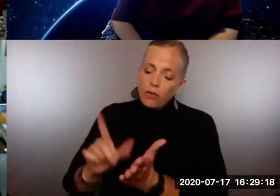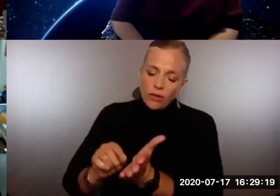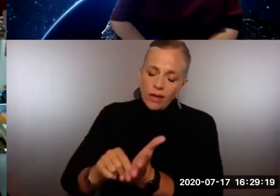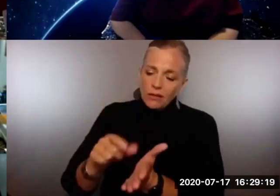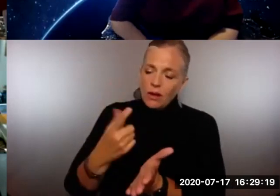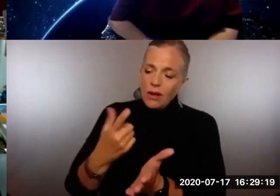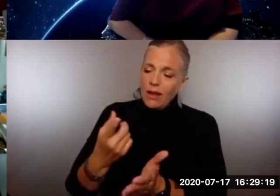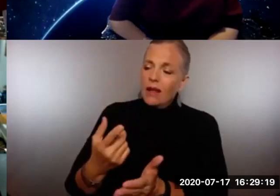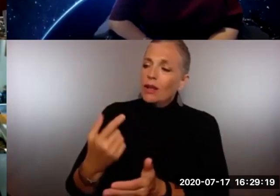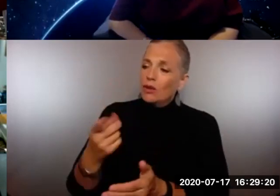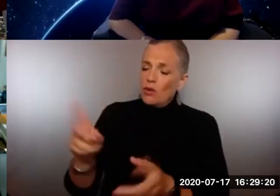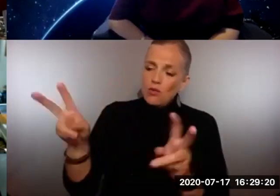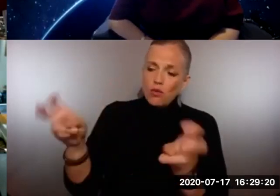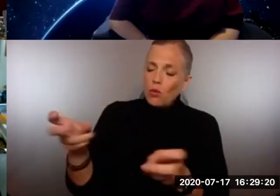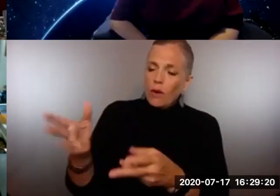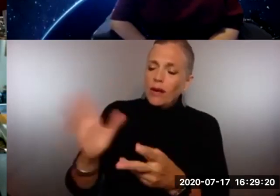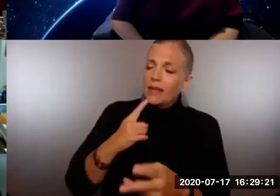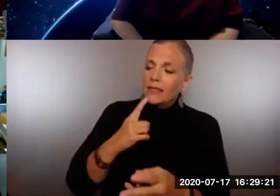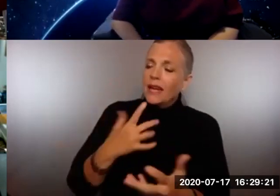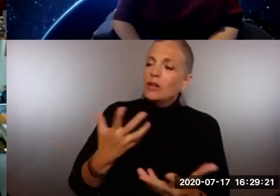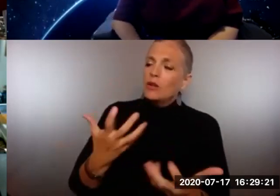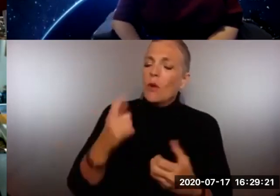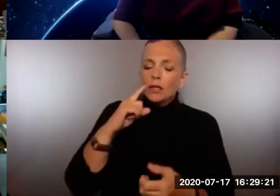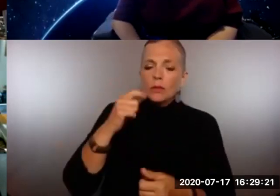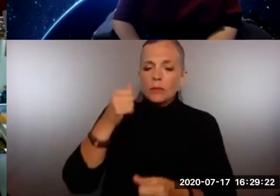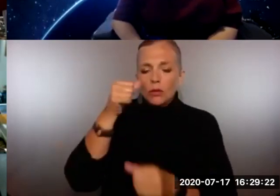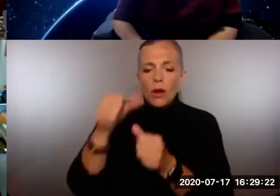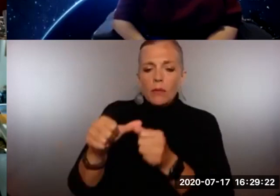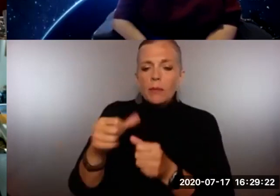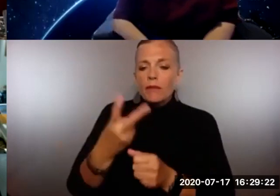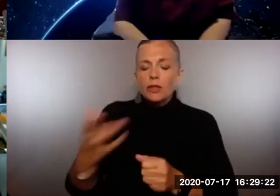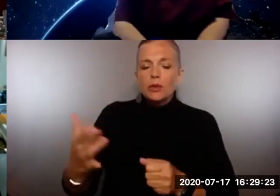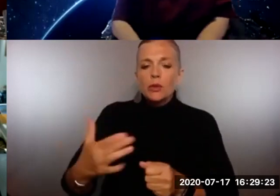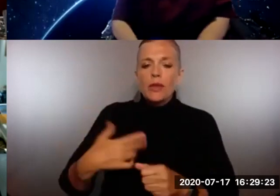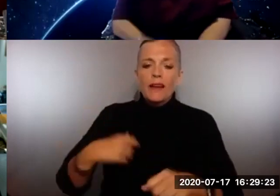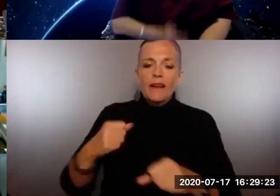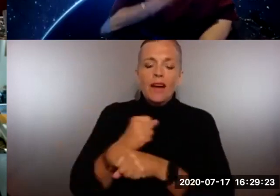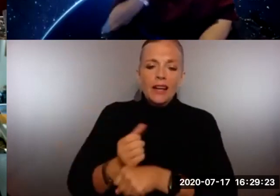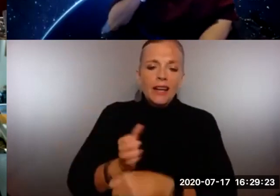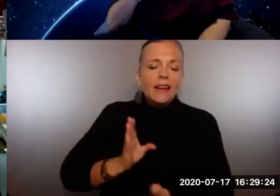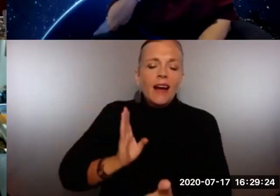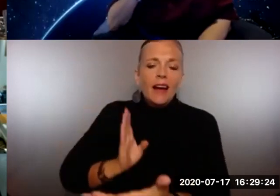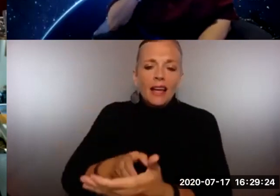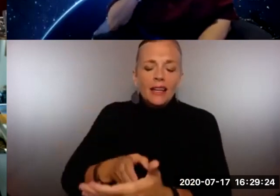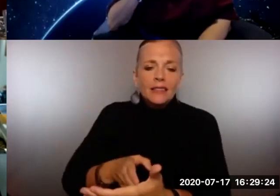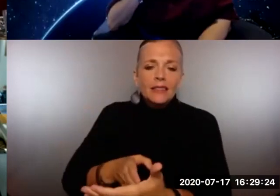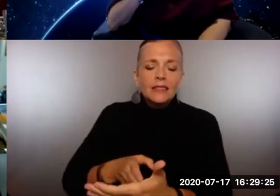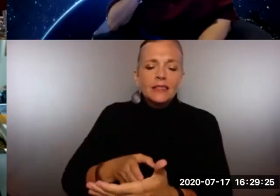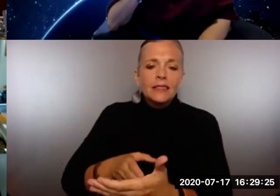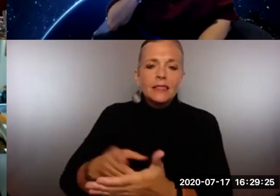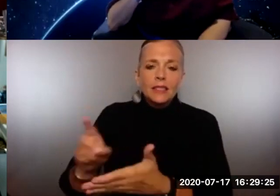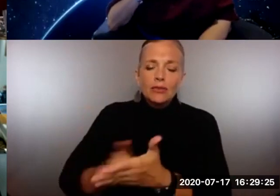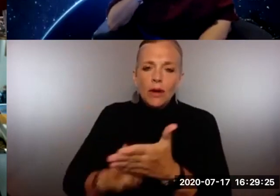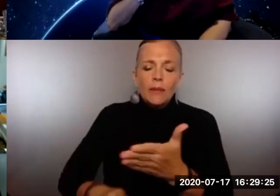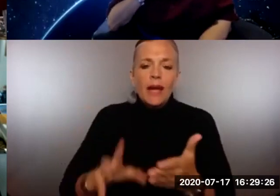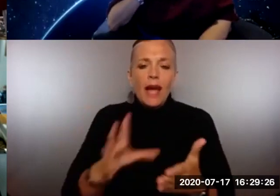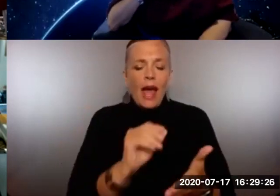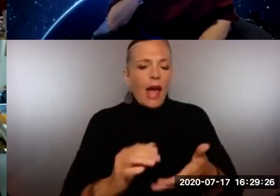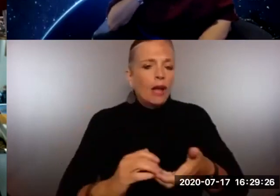against discrimination and for "collaboration cooperation." I have to tell you I was so impressed by the term